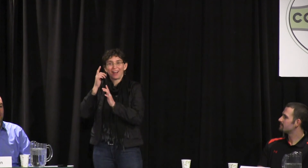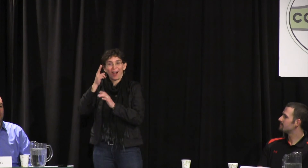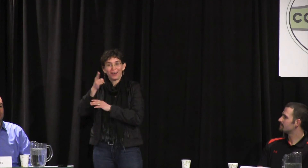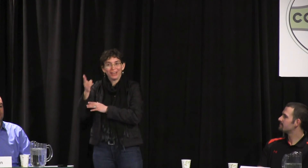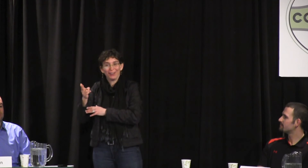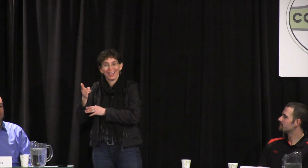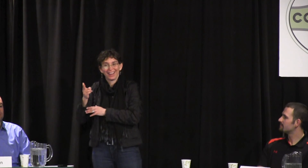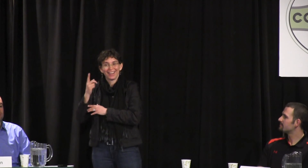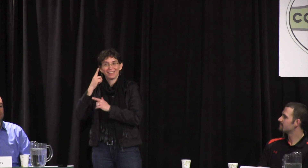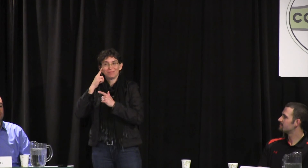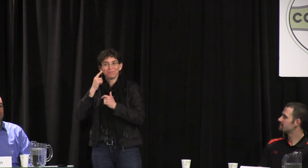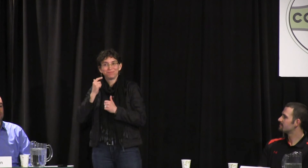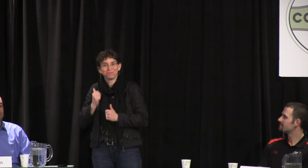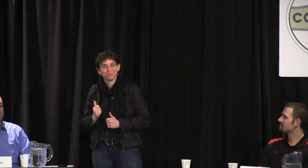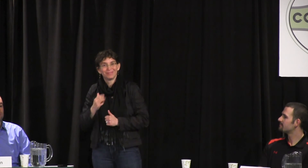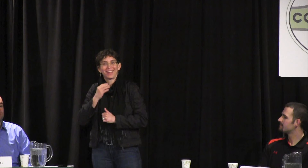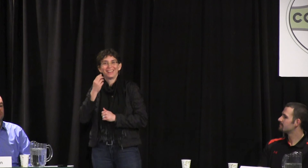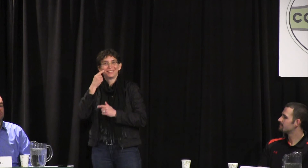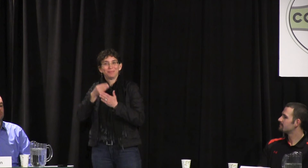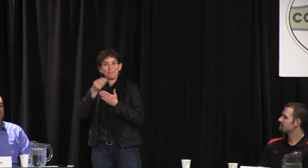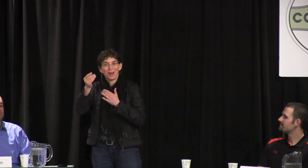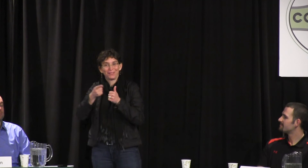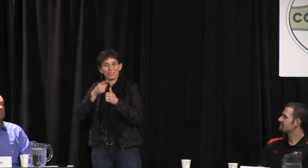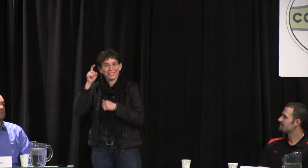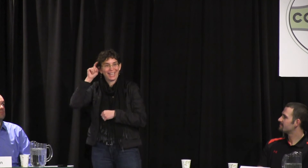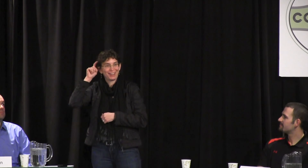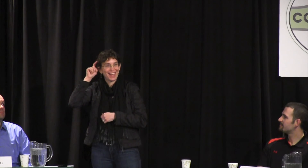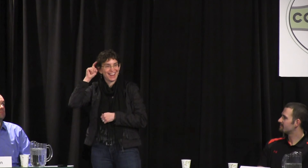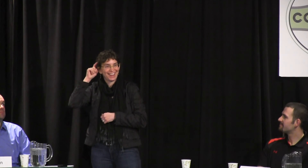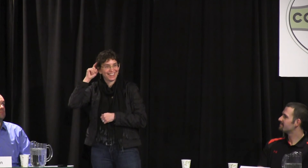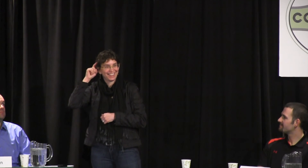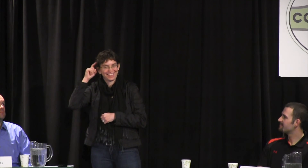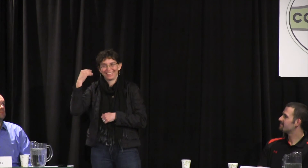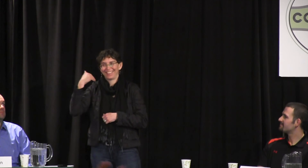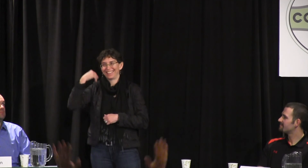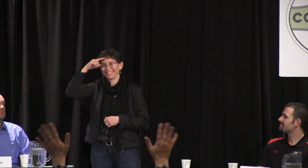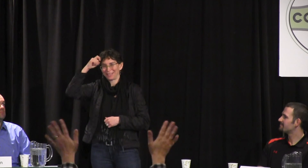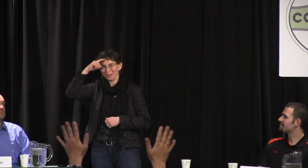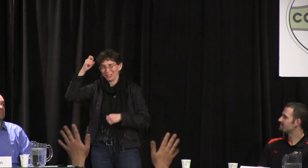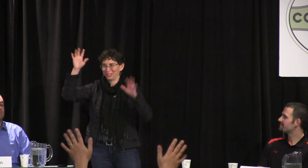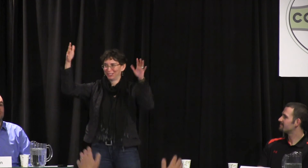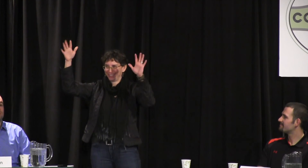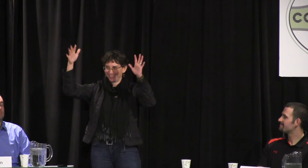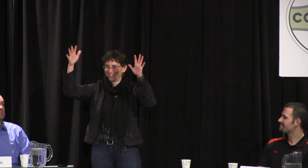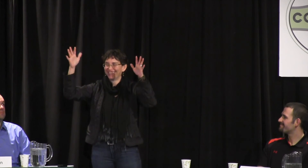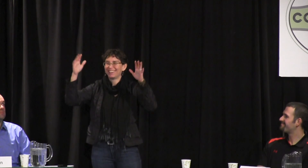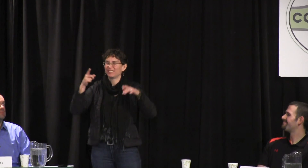But my father has recently become more hard of hearing himself, so he's bought his first hearing aid this past summer.